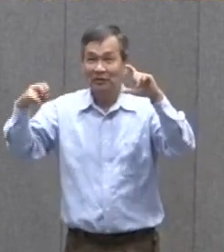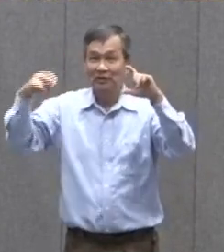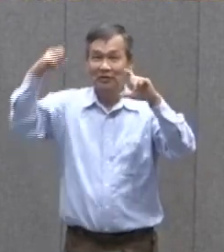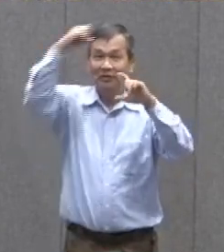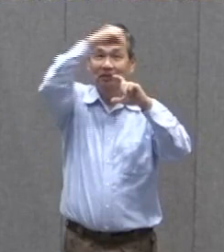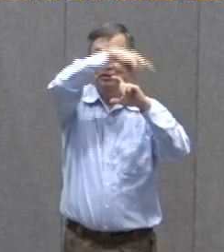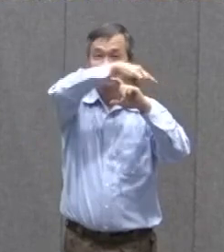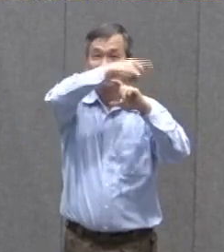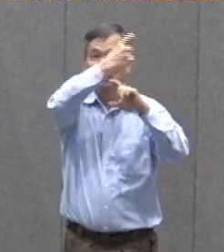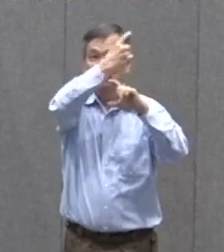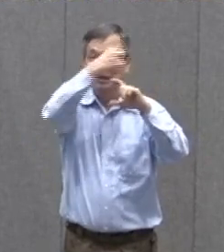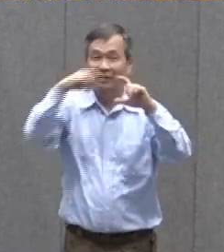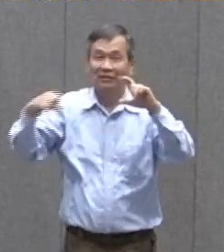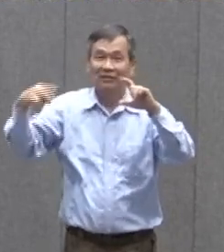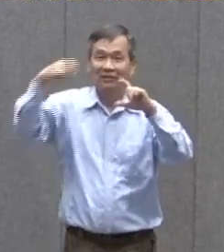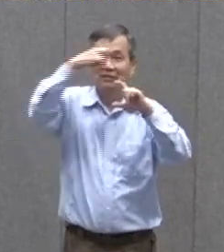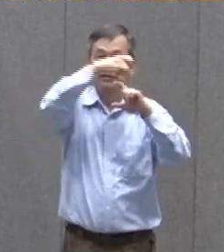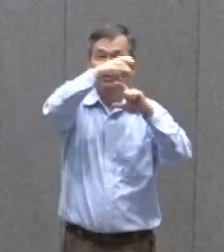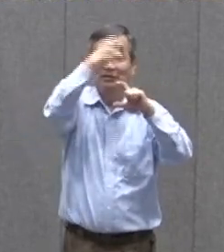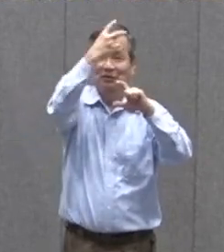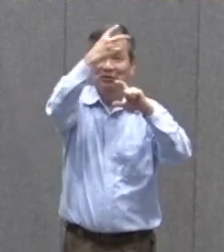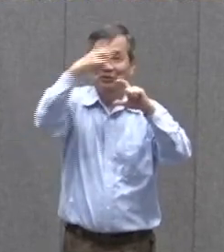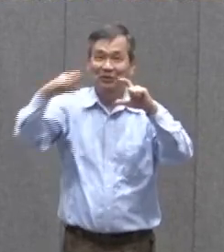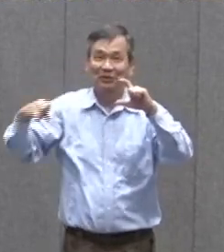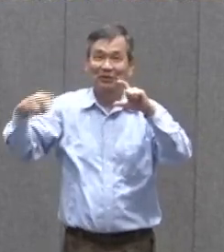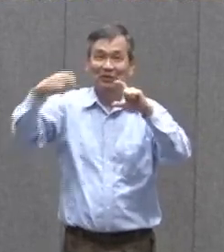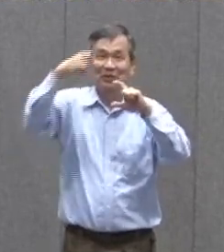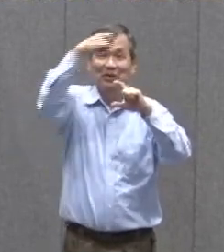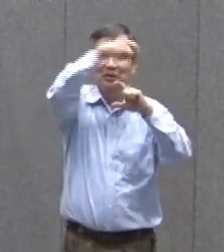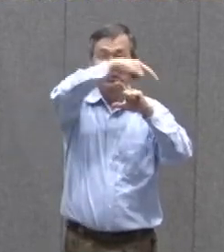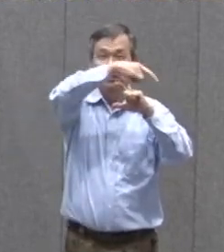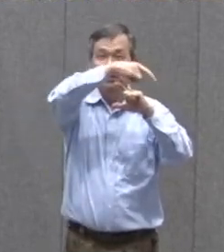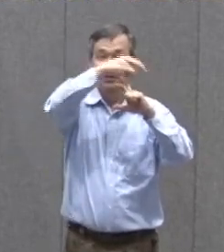One, two, three, four.